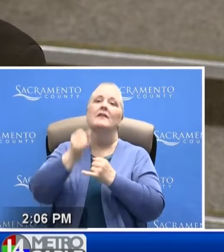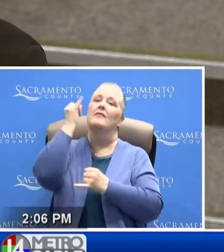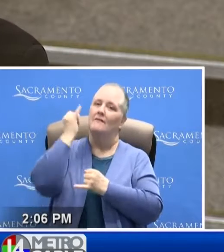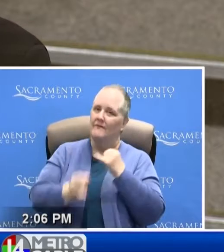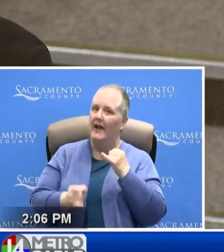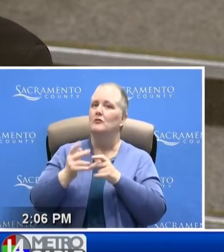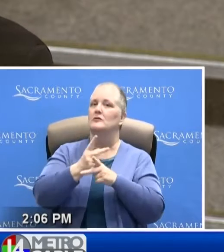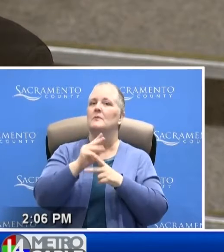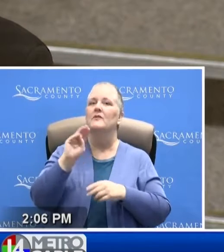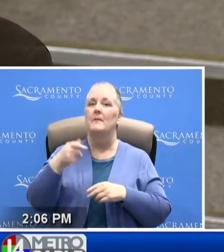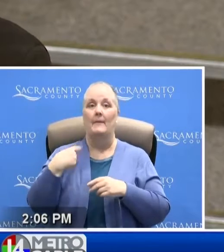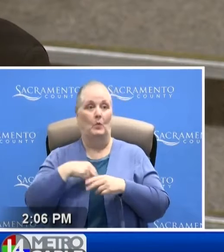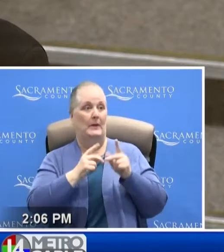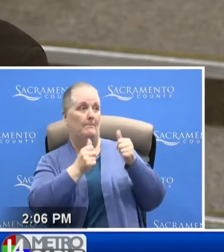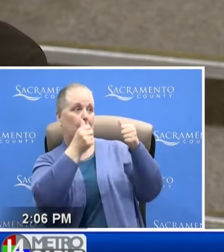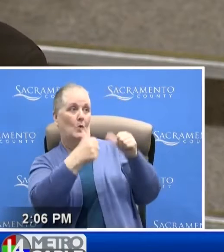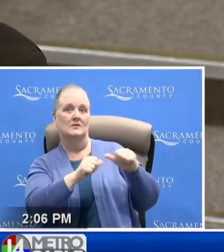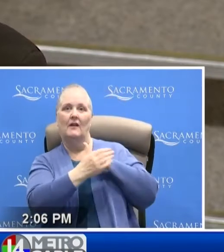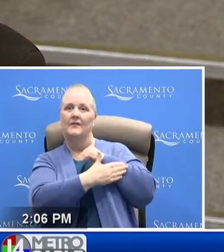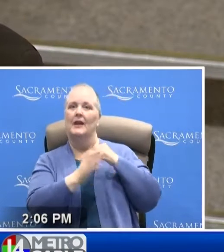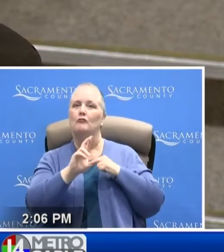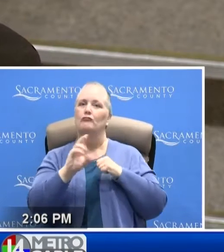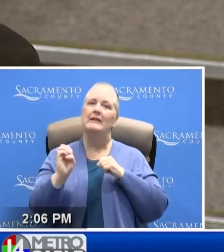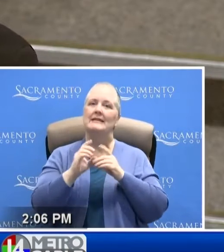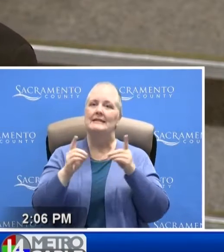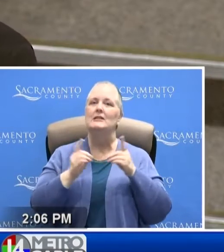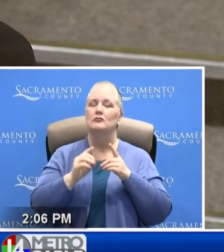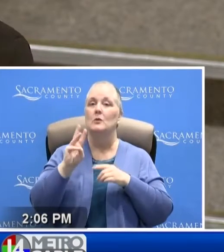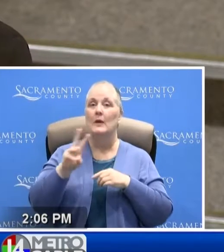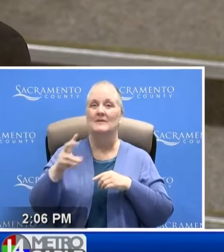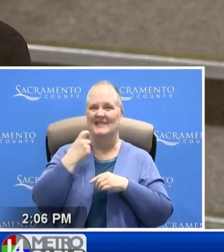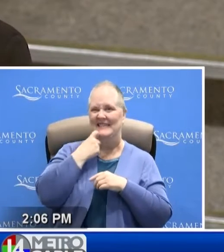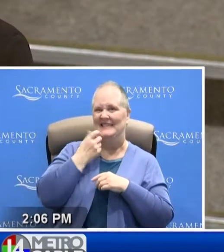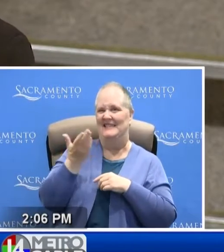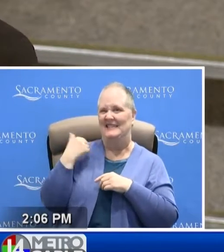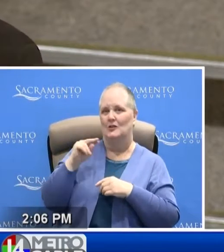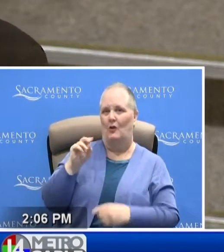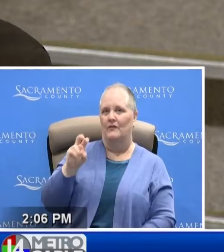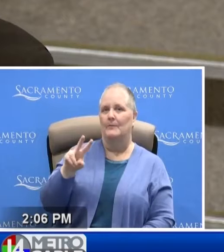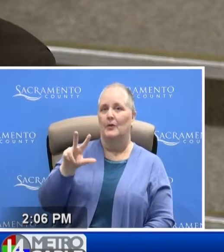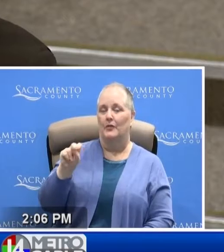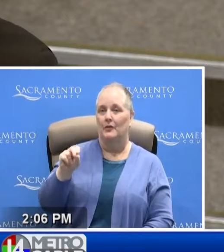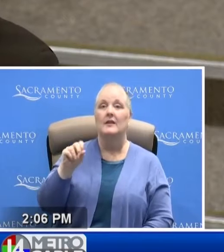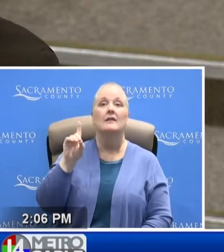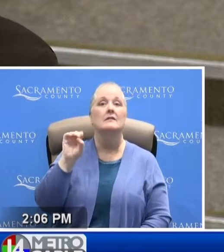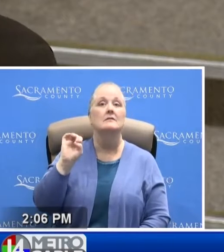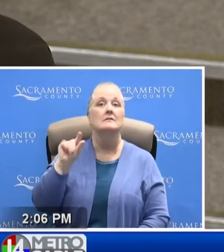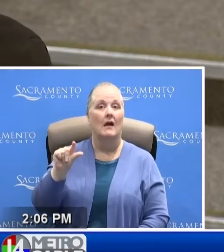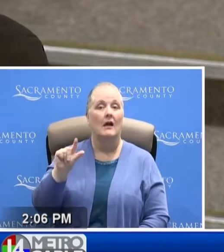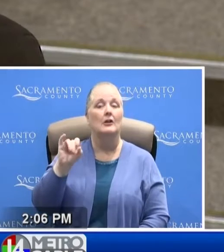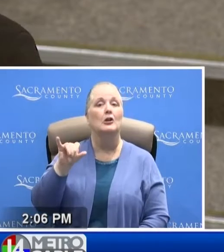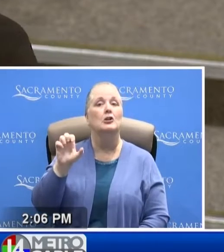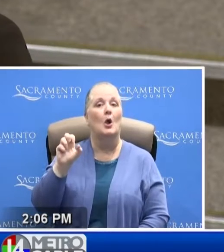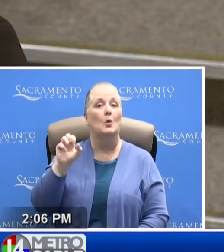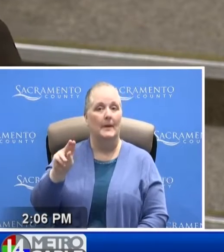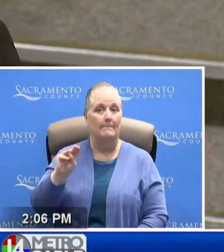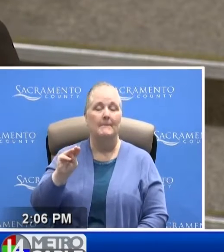map was posted on the county's redistricting website on November 30th. Doug Yoakum with in DC is here if you have any questions about